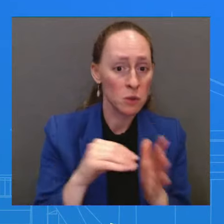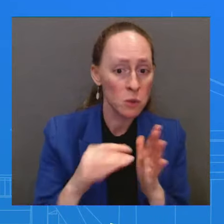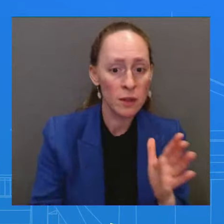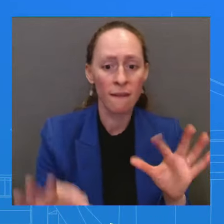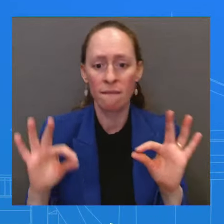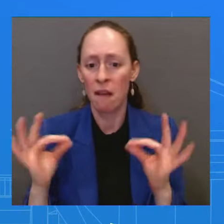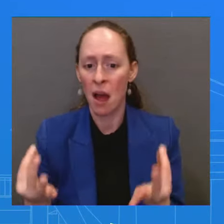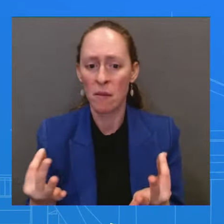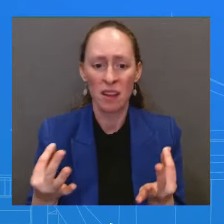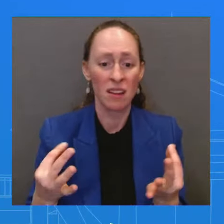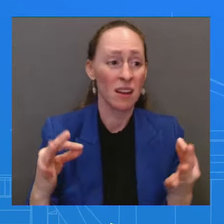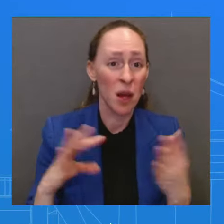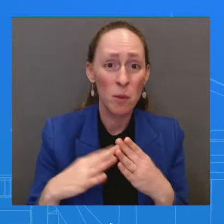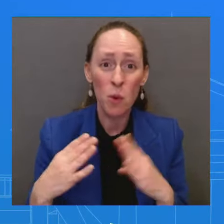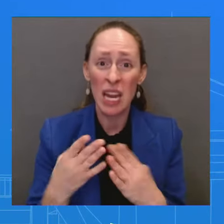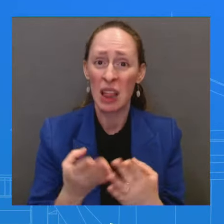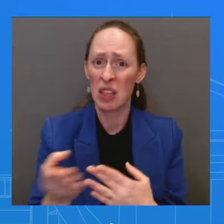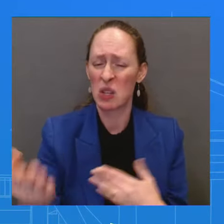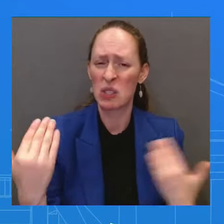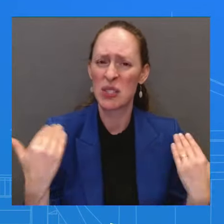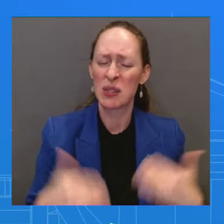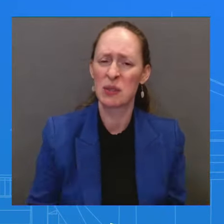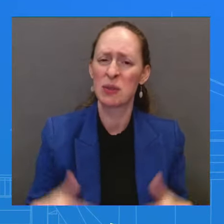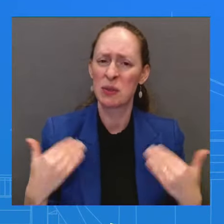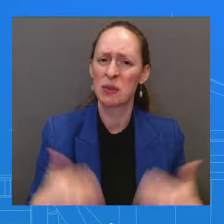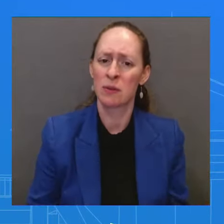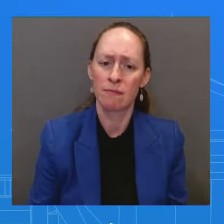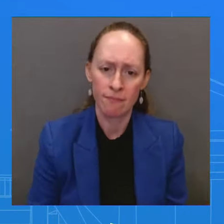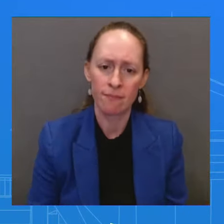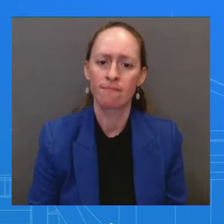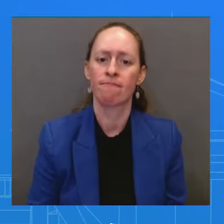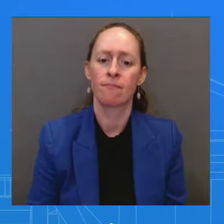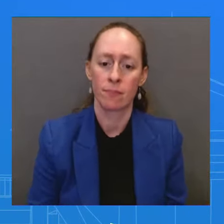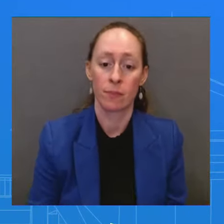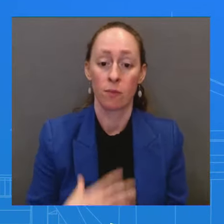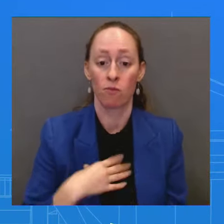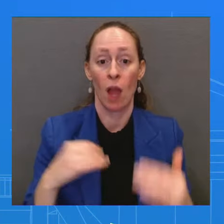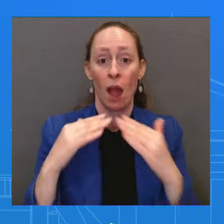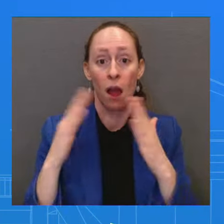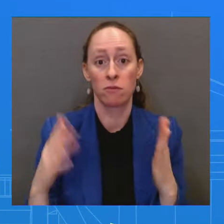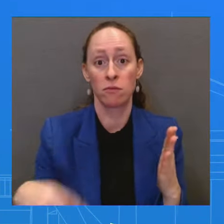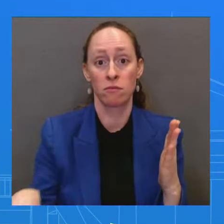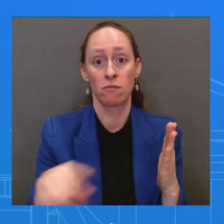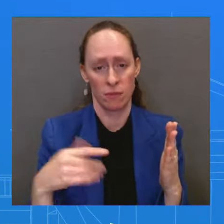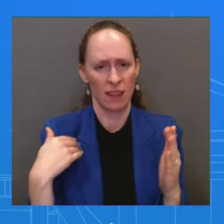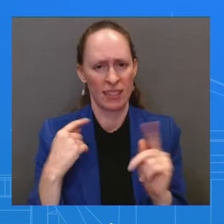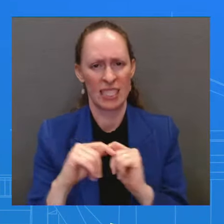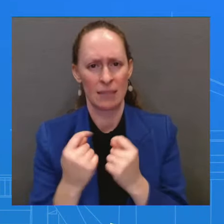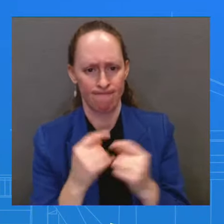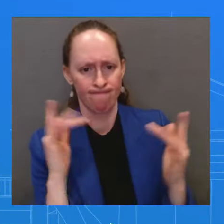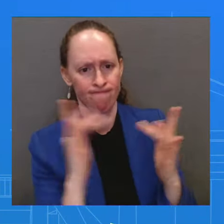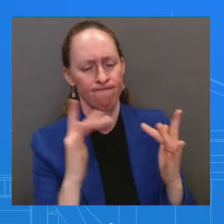the White House team was in touch with the governor's team in Maryland -- Governor Moore's office -- as well as Baltimore mayor